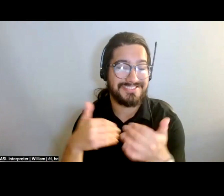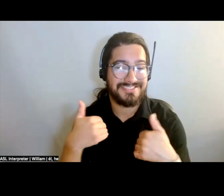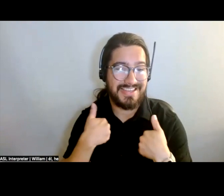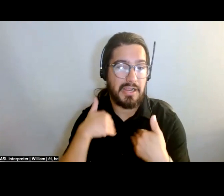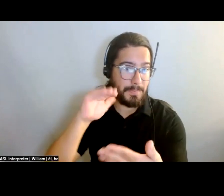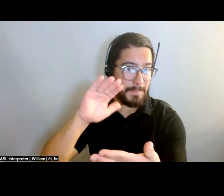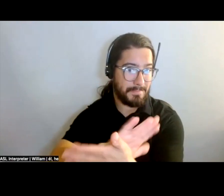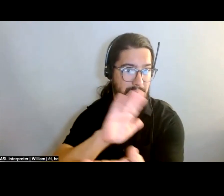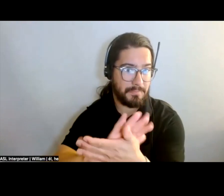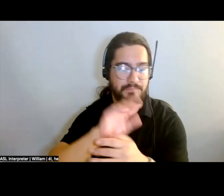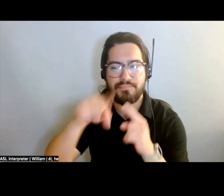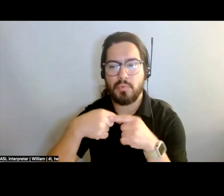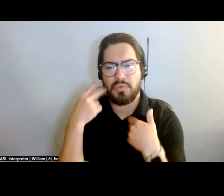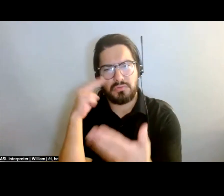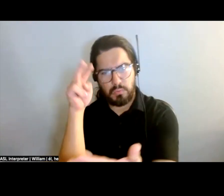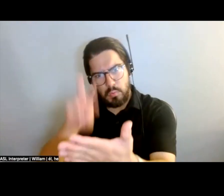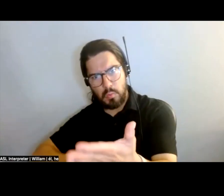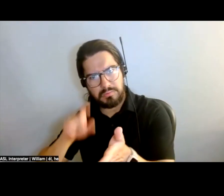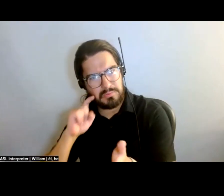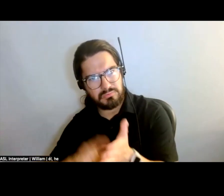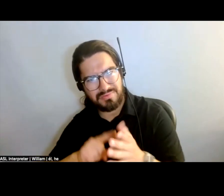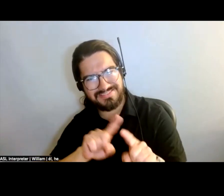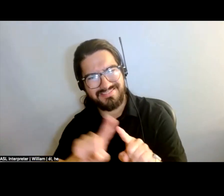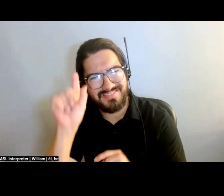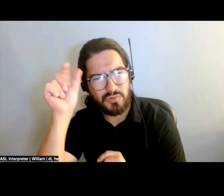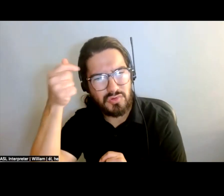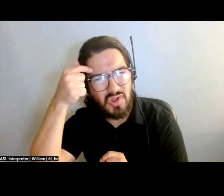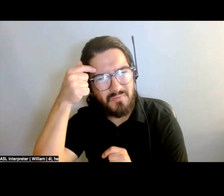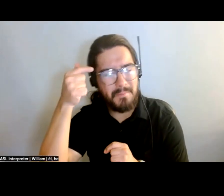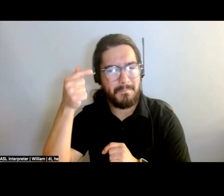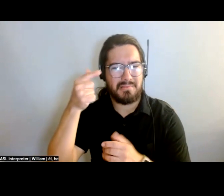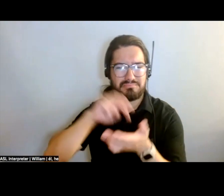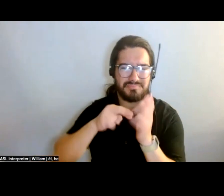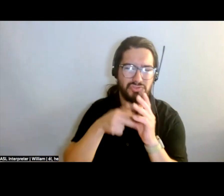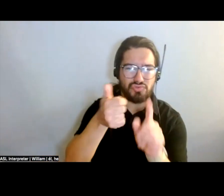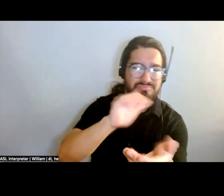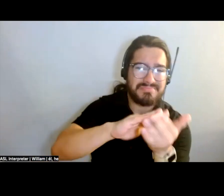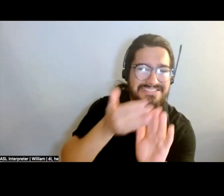bureaucratic difficulties of like, migrating, of being a refugee, of being rejected by the